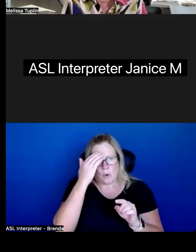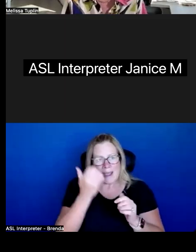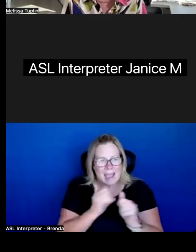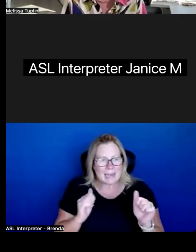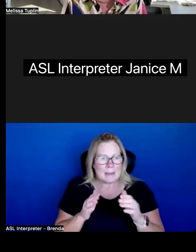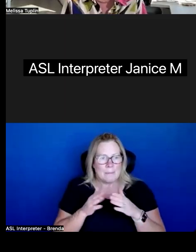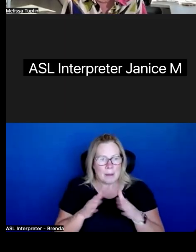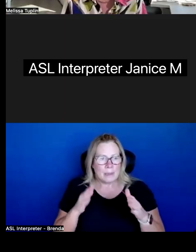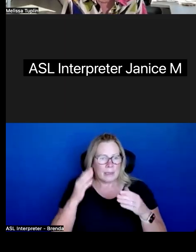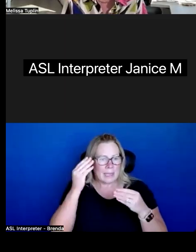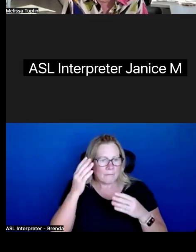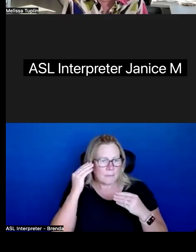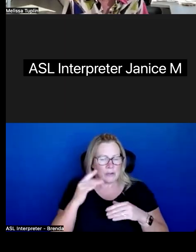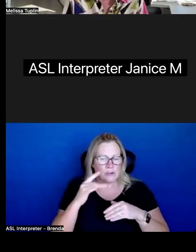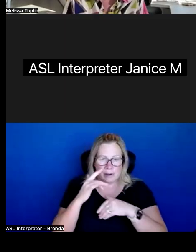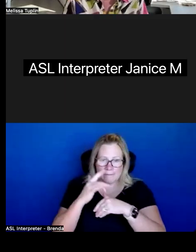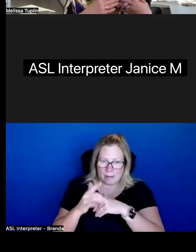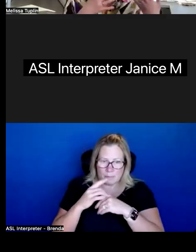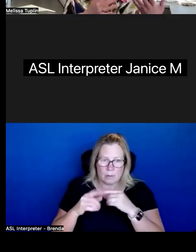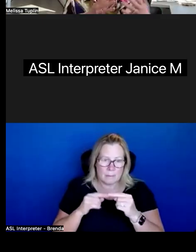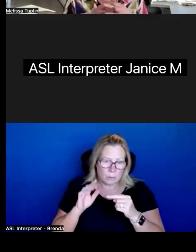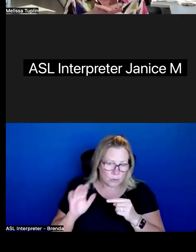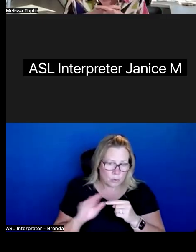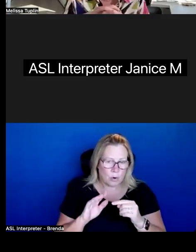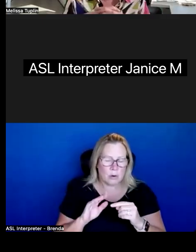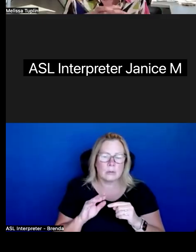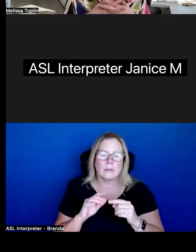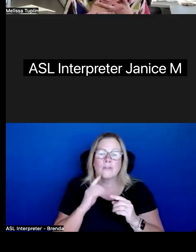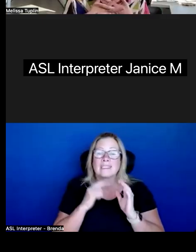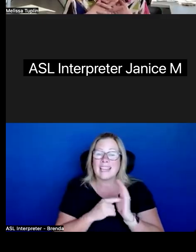information about your organization, such as web content or information